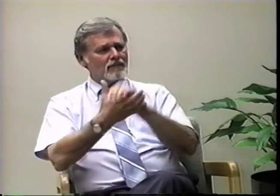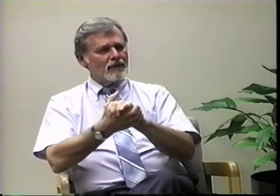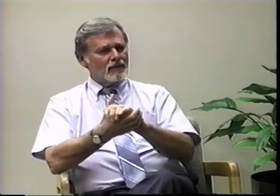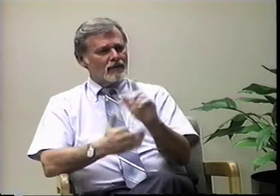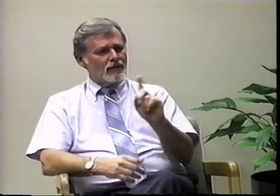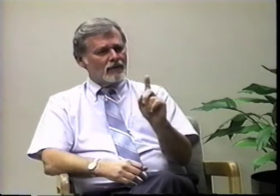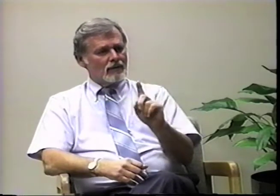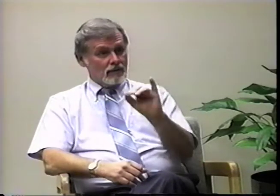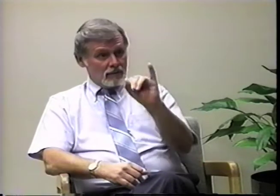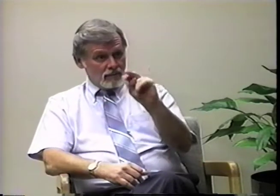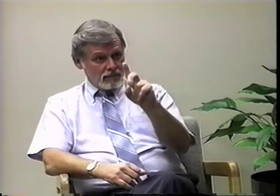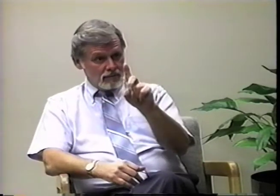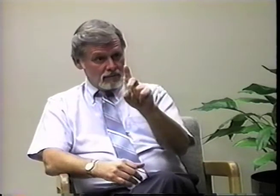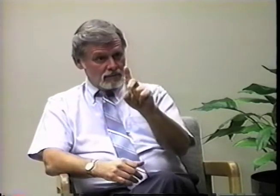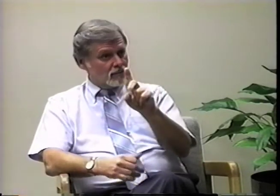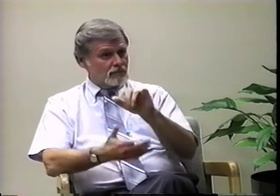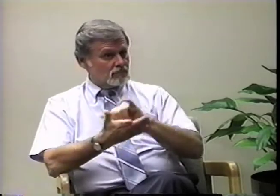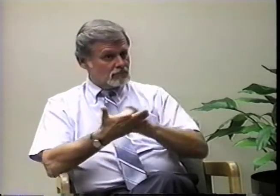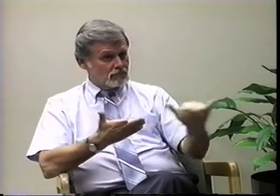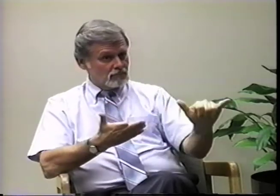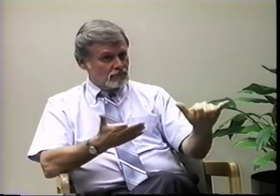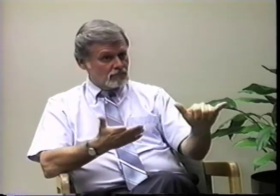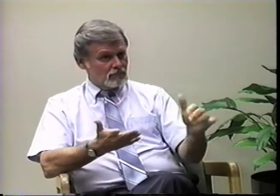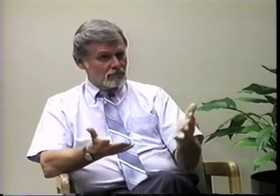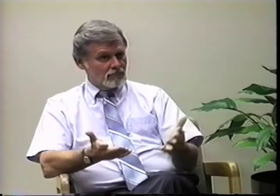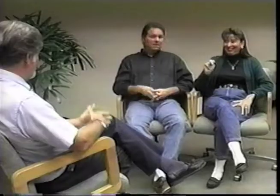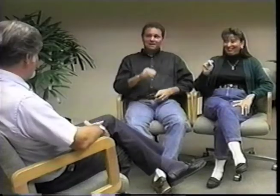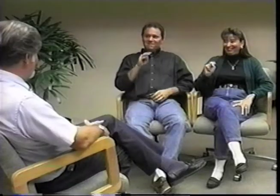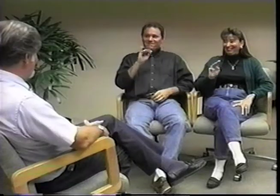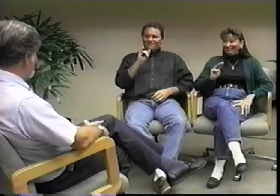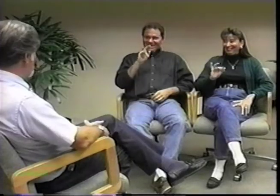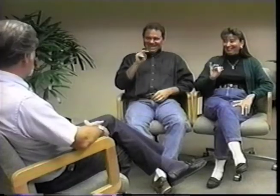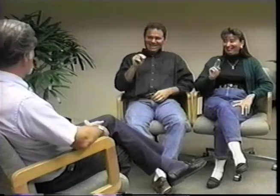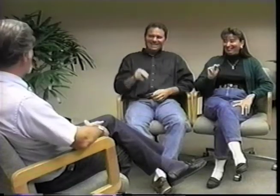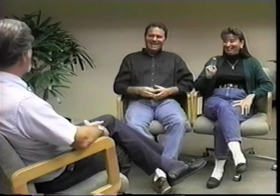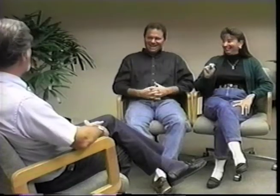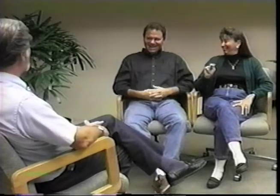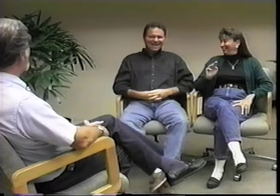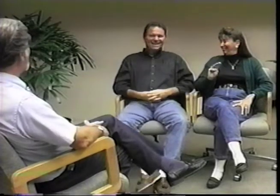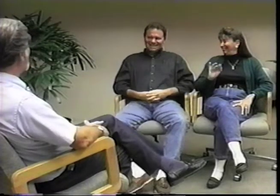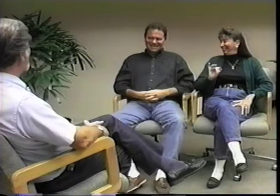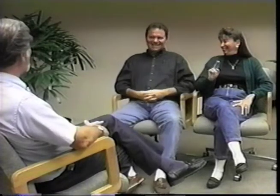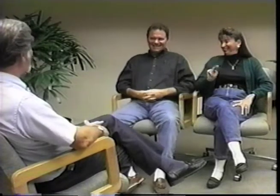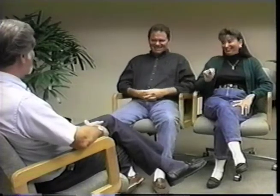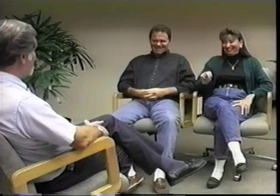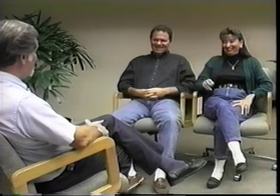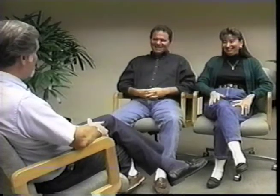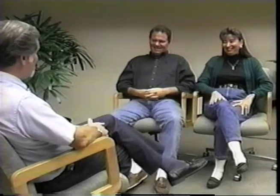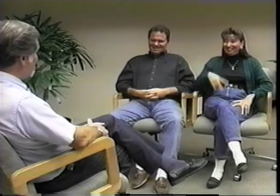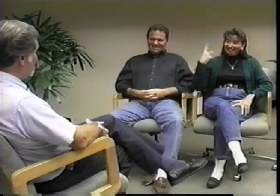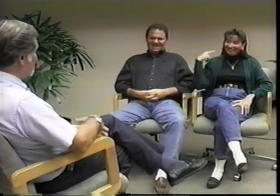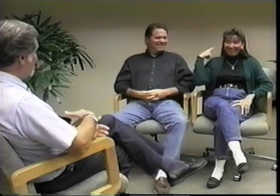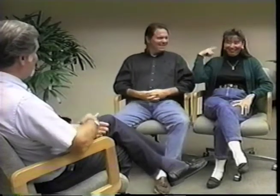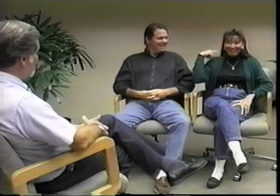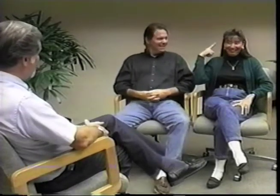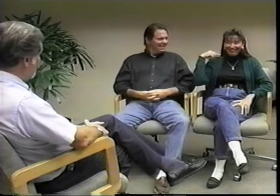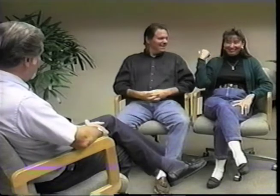Were you married in Indiana or New York? Minnesota.